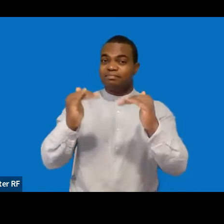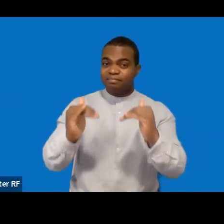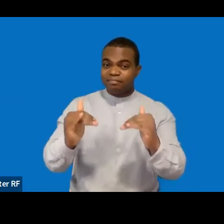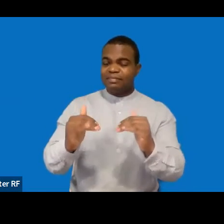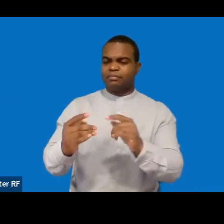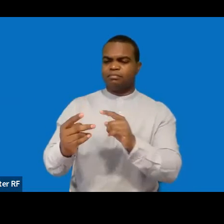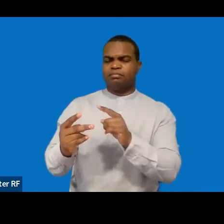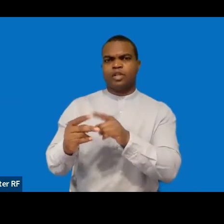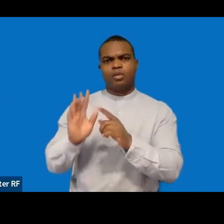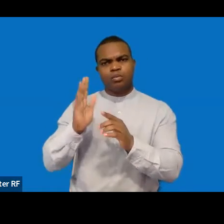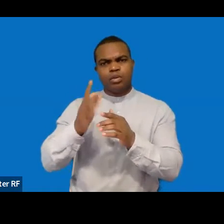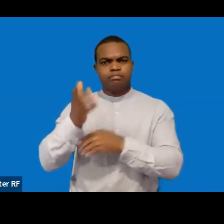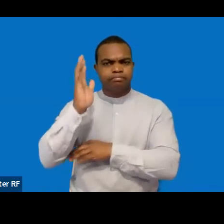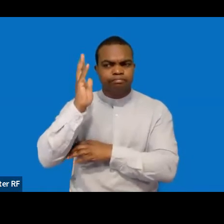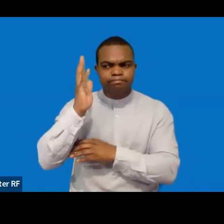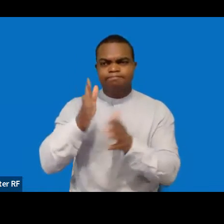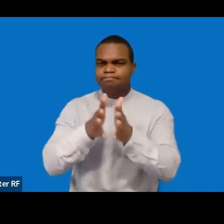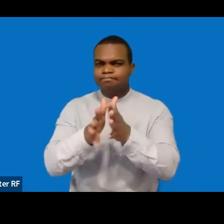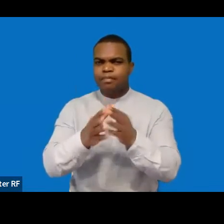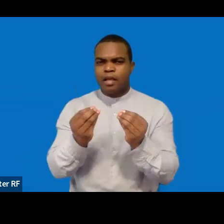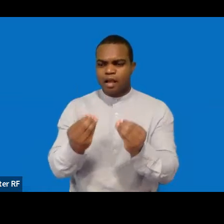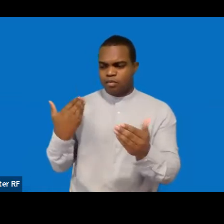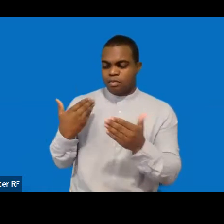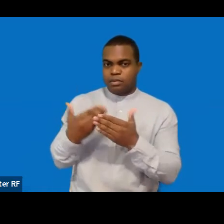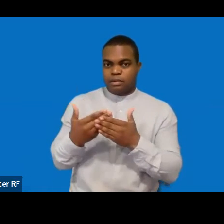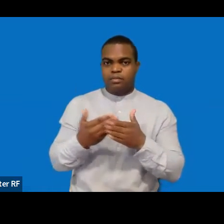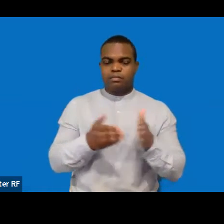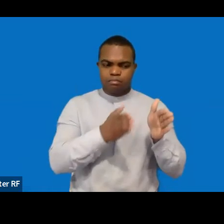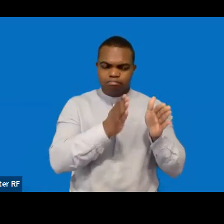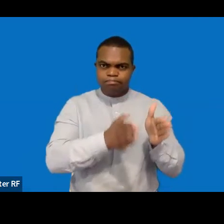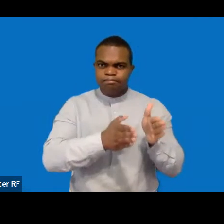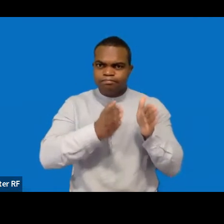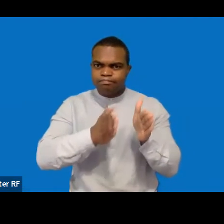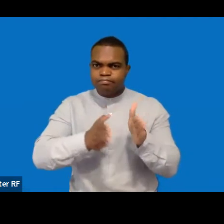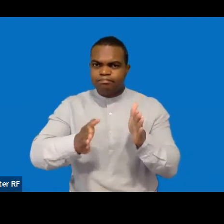for the position of the forum, and we'll have some space for questions and answers.